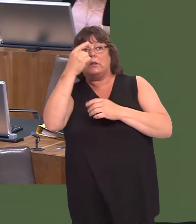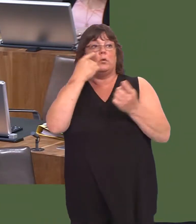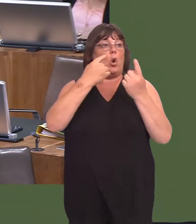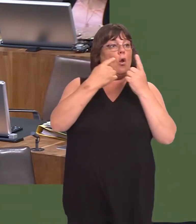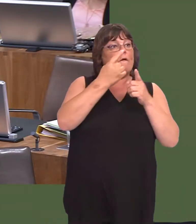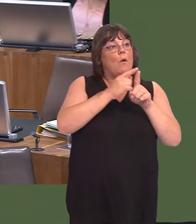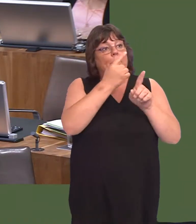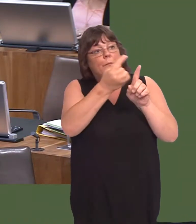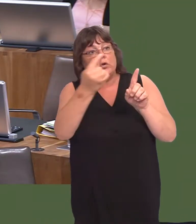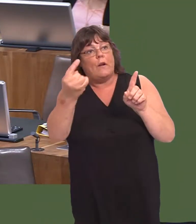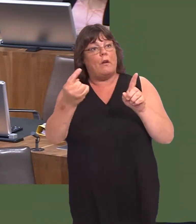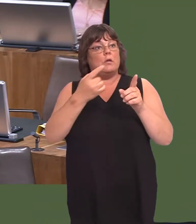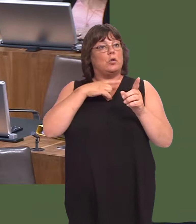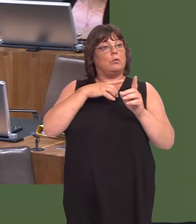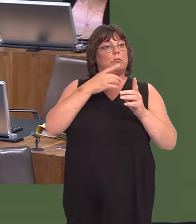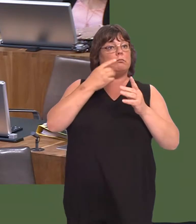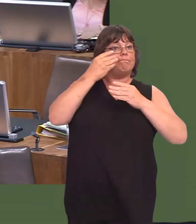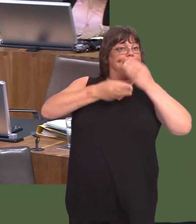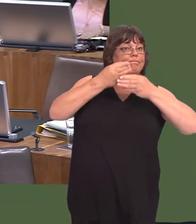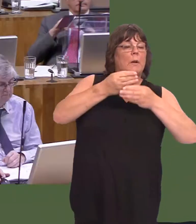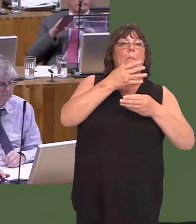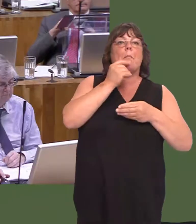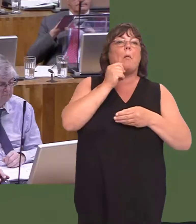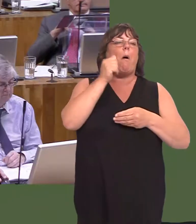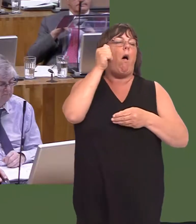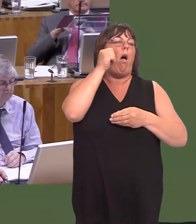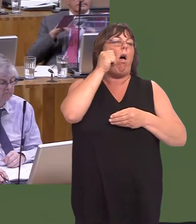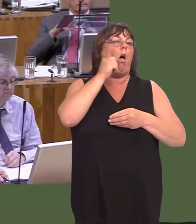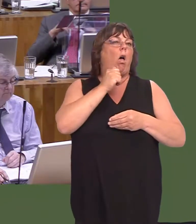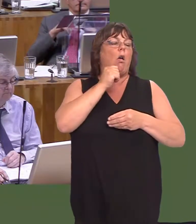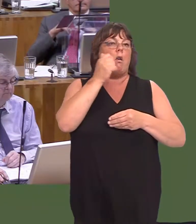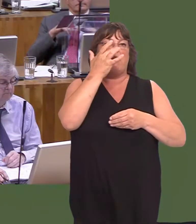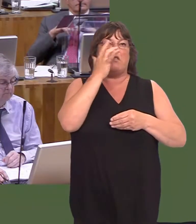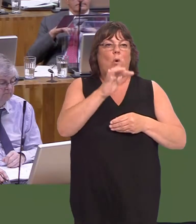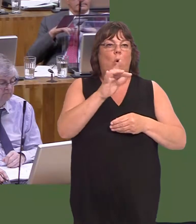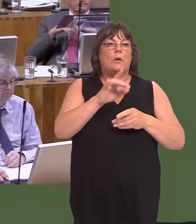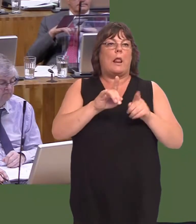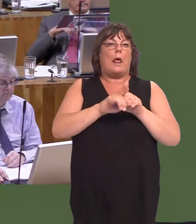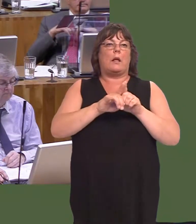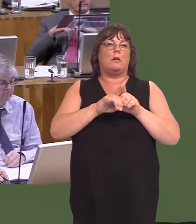do to protect people from scams that arenít detectable, through methods such as no-cold-calling zones.